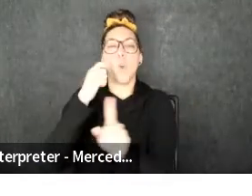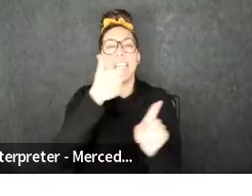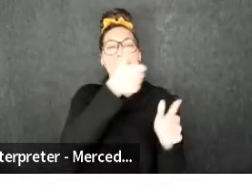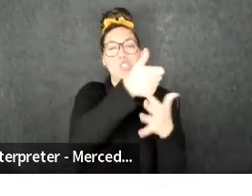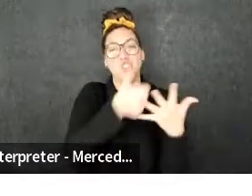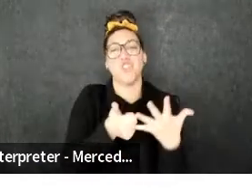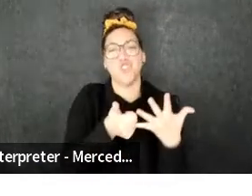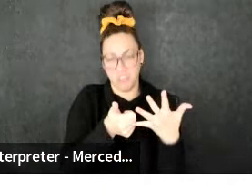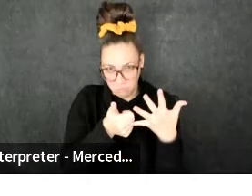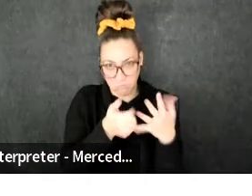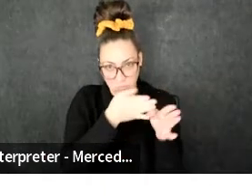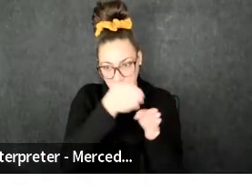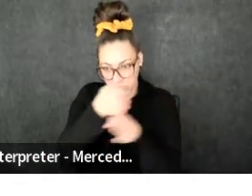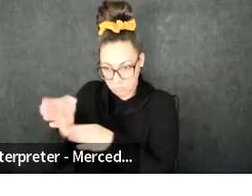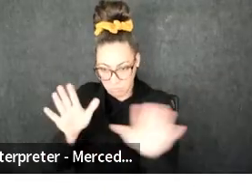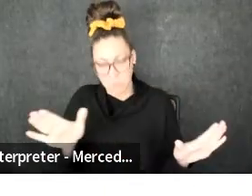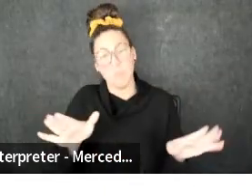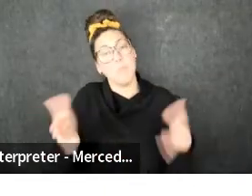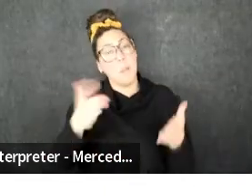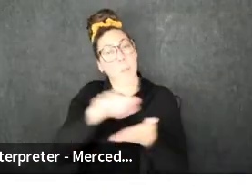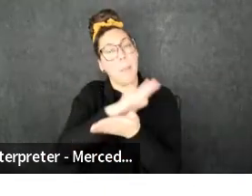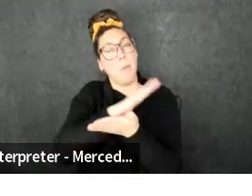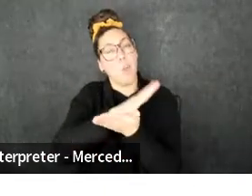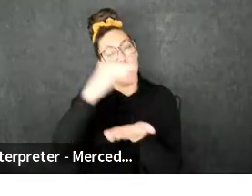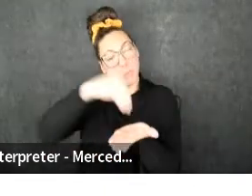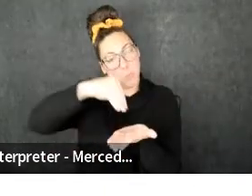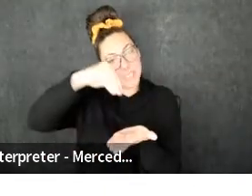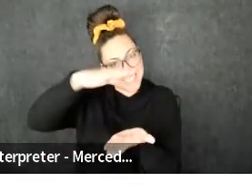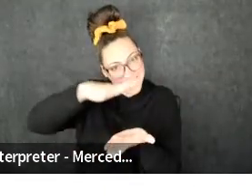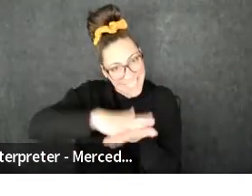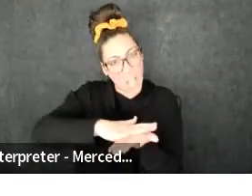So you can on a piece of paper, right, those areas in your list